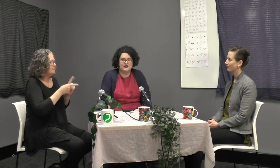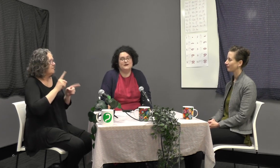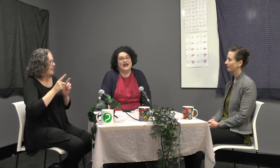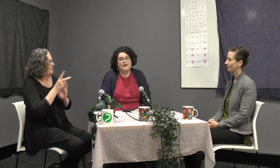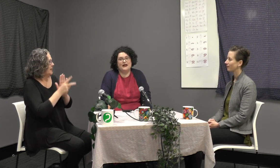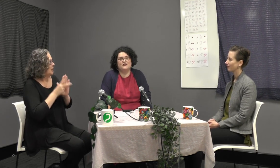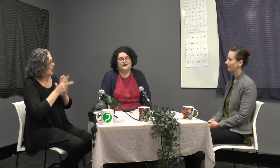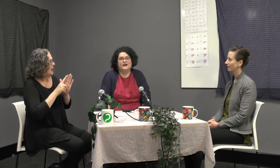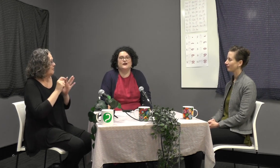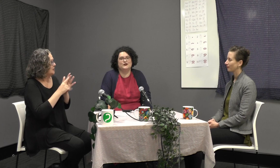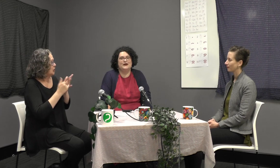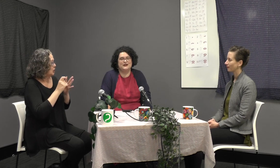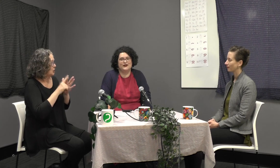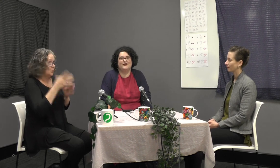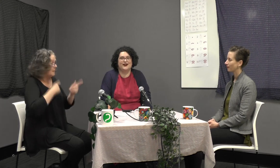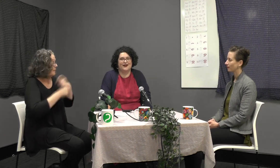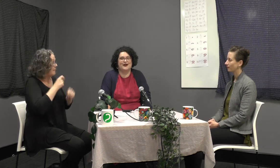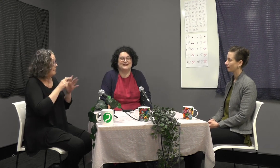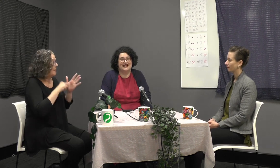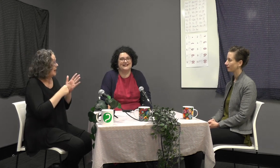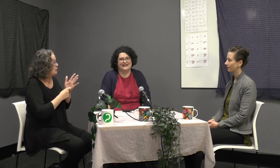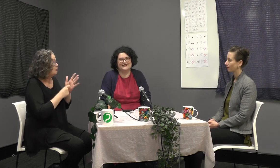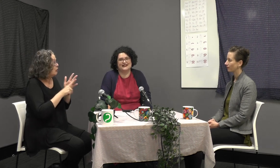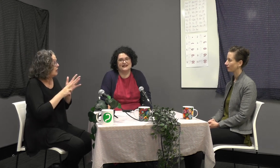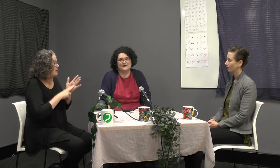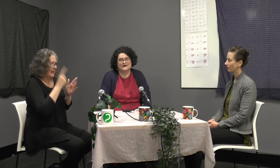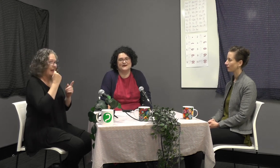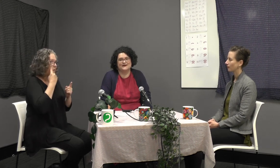To become a patreon, go to patreon.com/lingthusiasm.